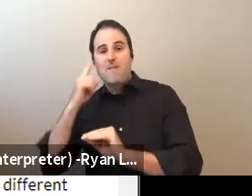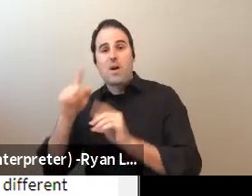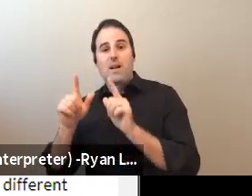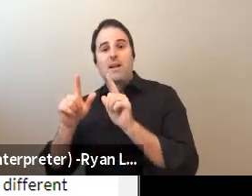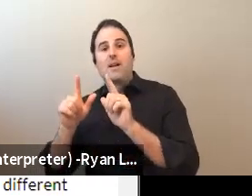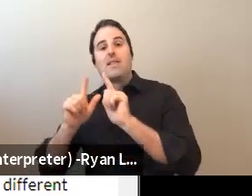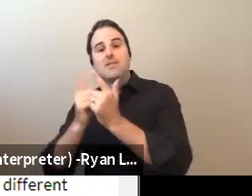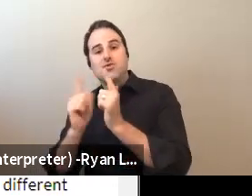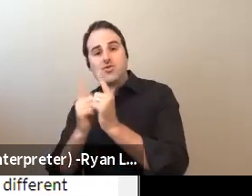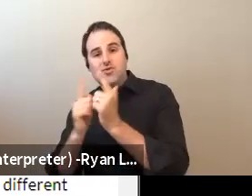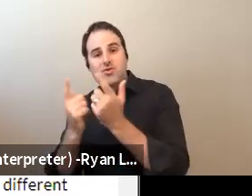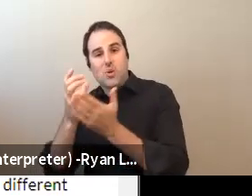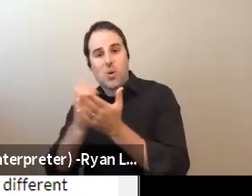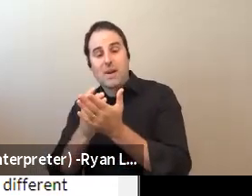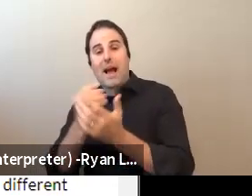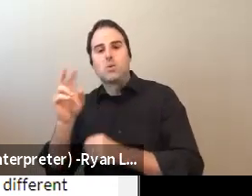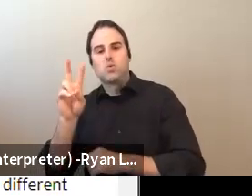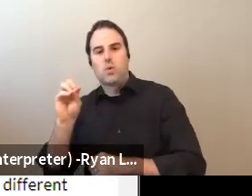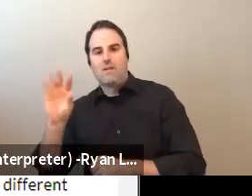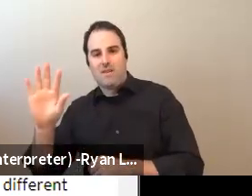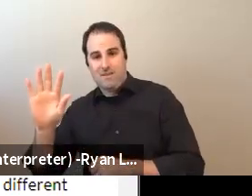Sally Potter: And then commons.